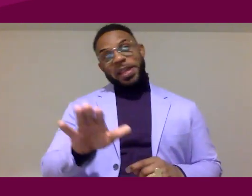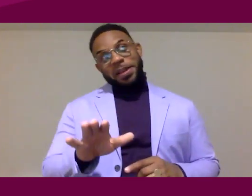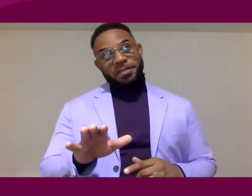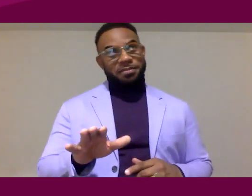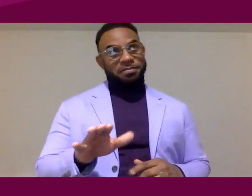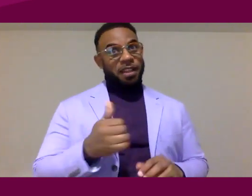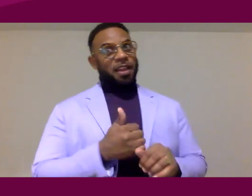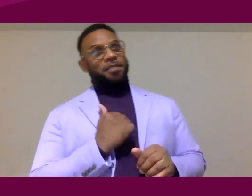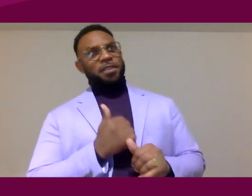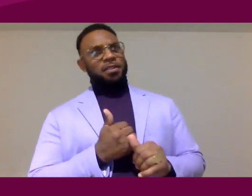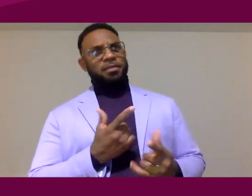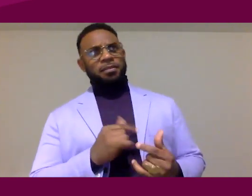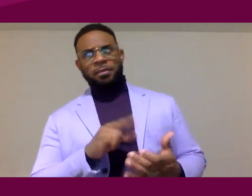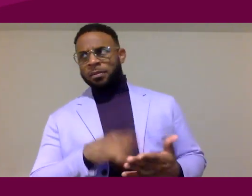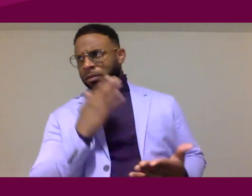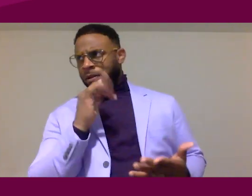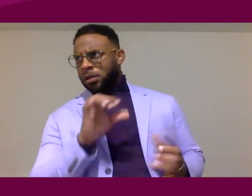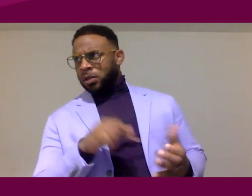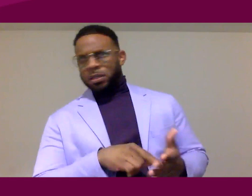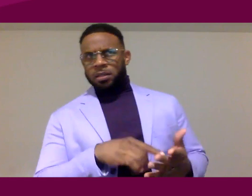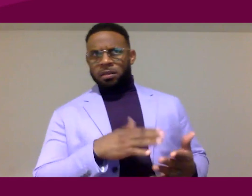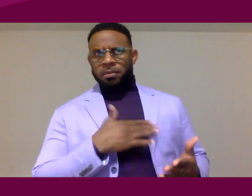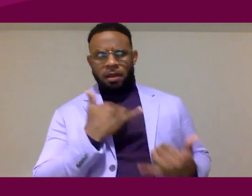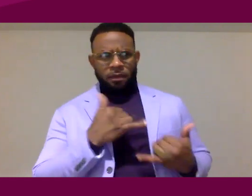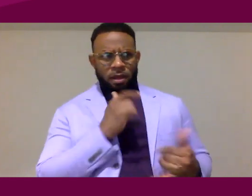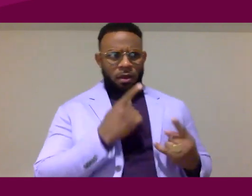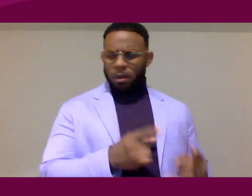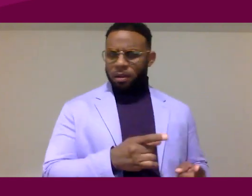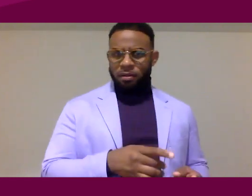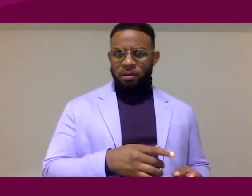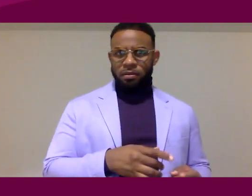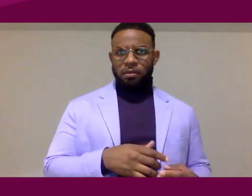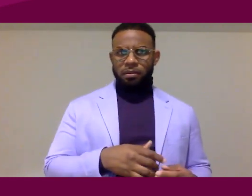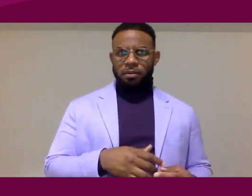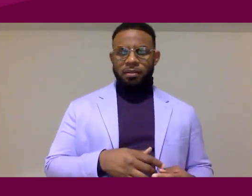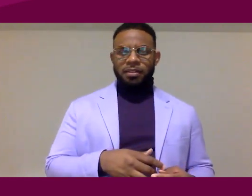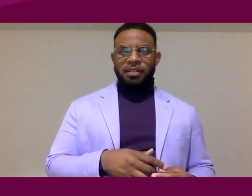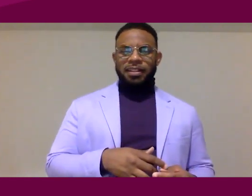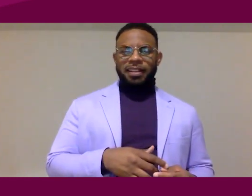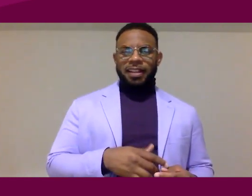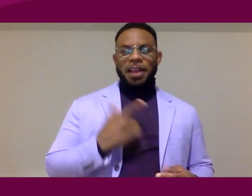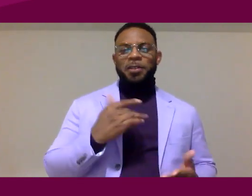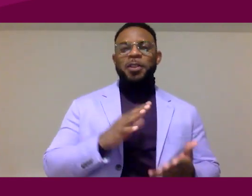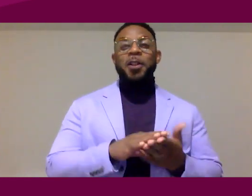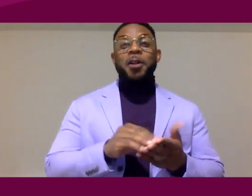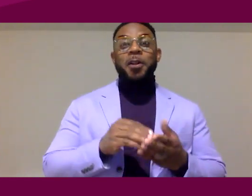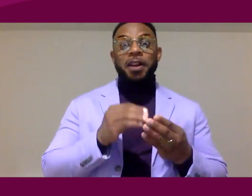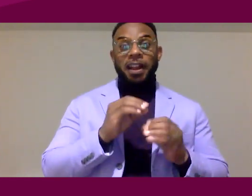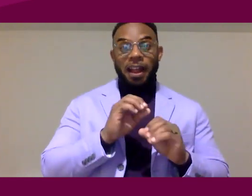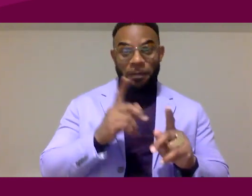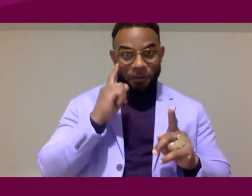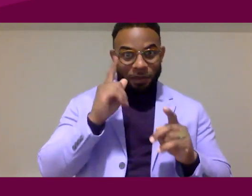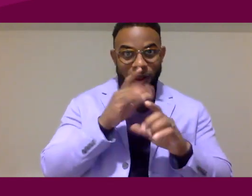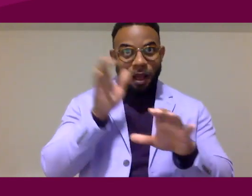"What is this? Why is this doing this? My phone's now broken." And it was a learning opportunity. I knew exactly how to turn it off.